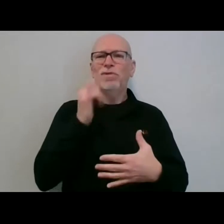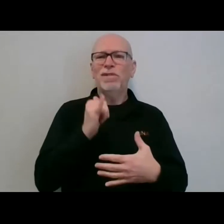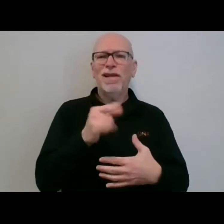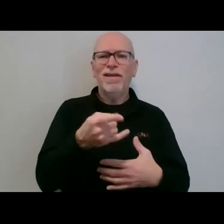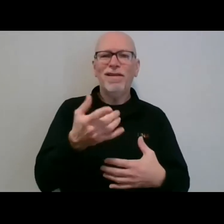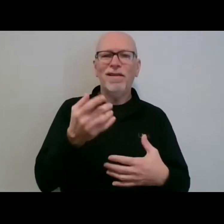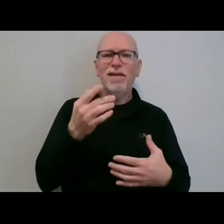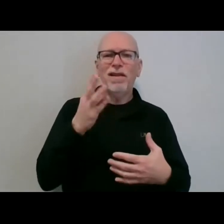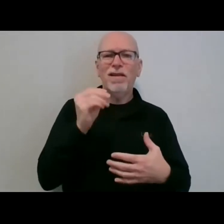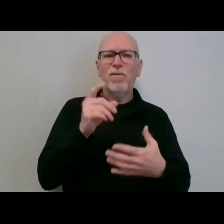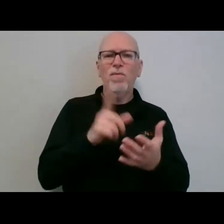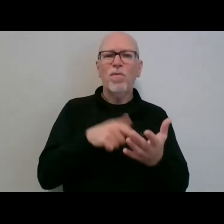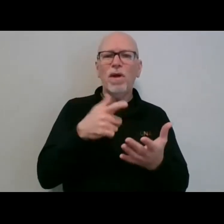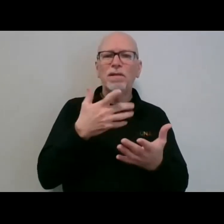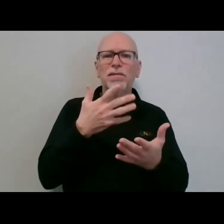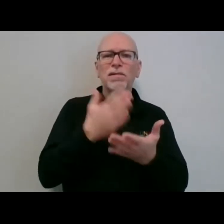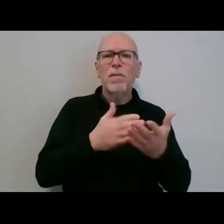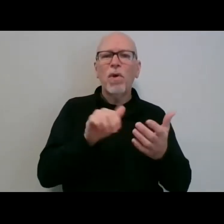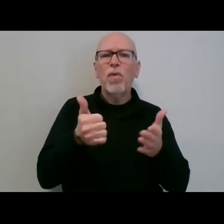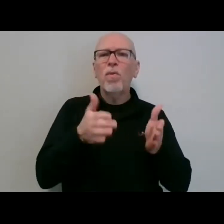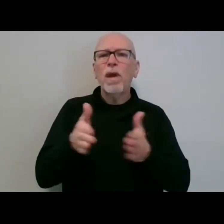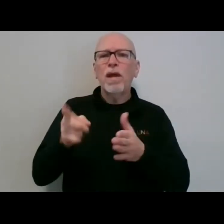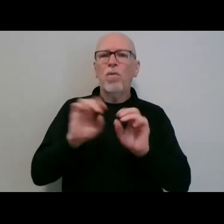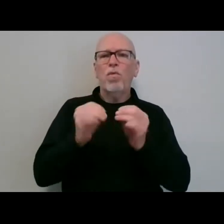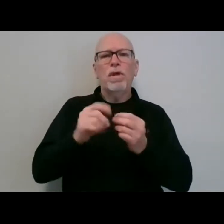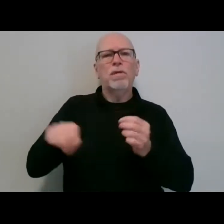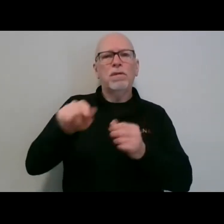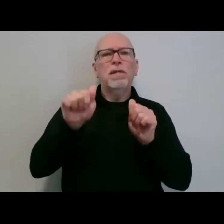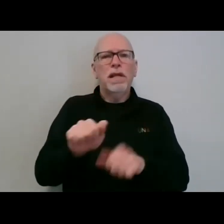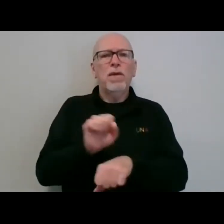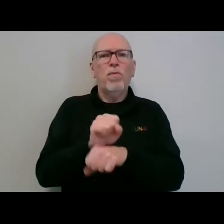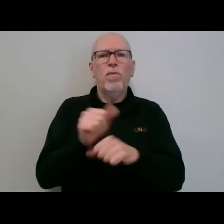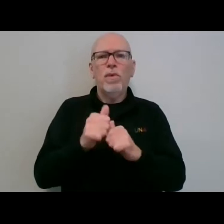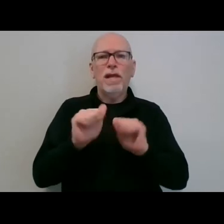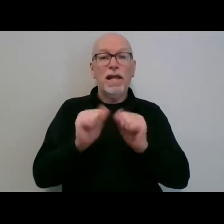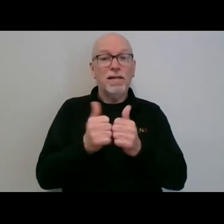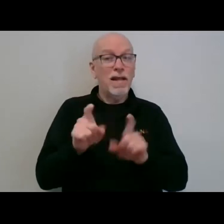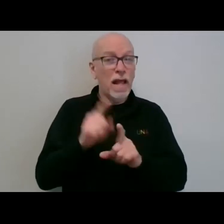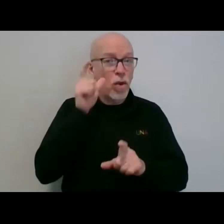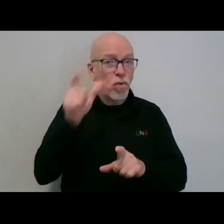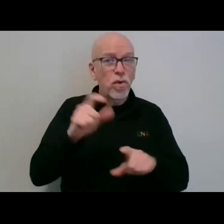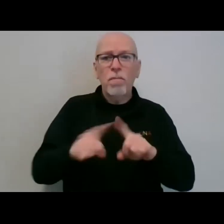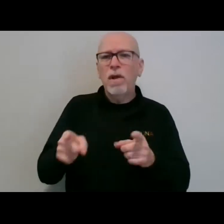and what are some ways that organizations could work with an agency like LUNA but still stay very budget friendly?